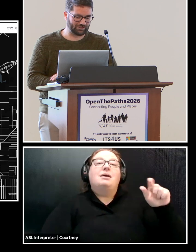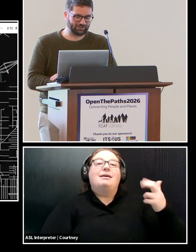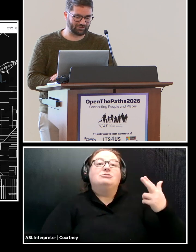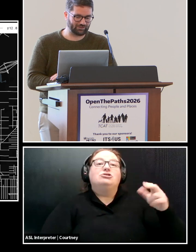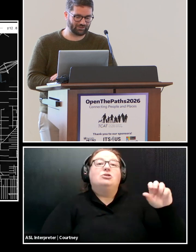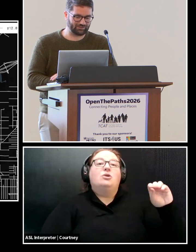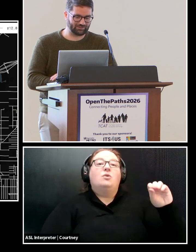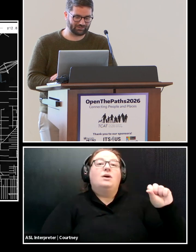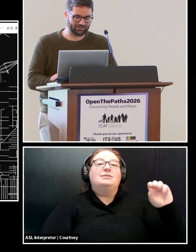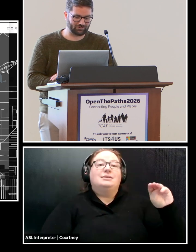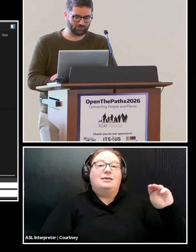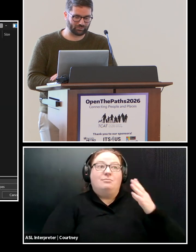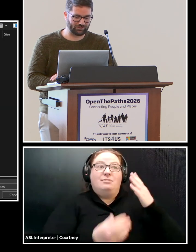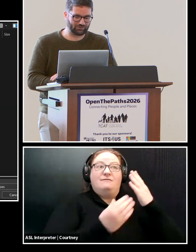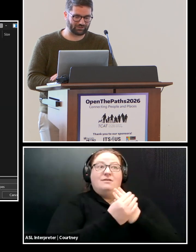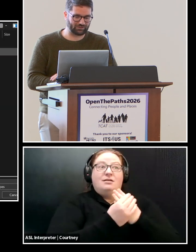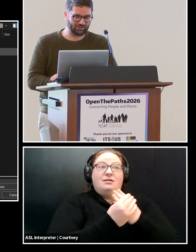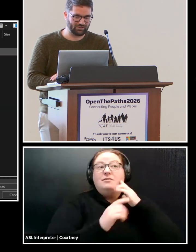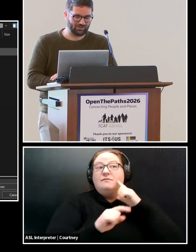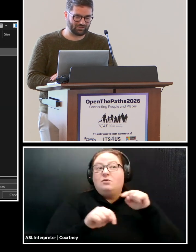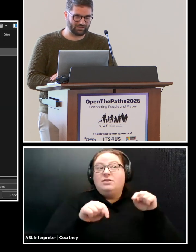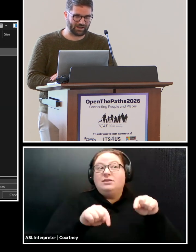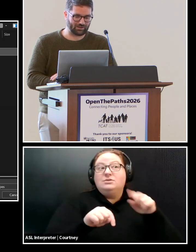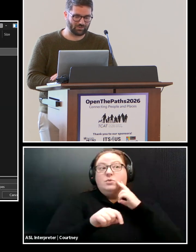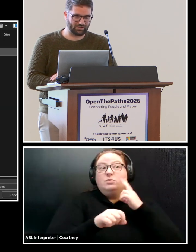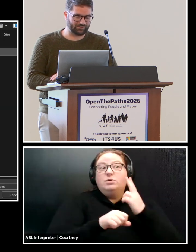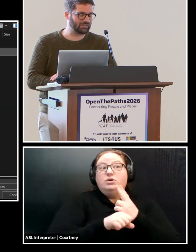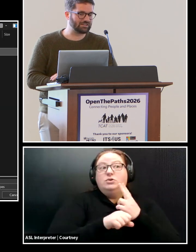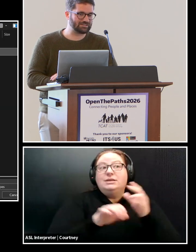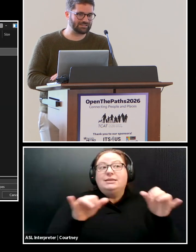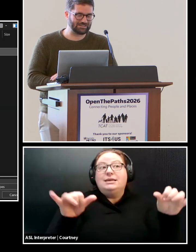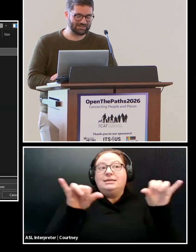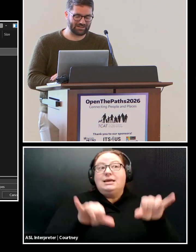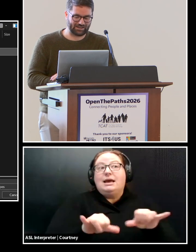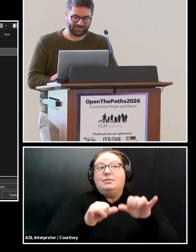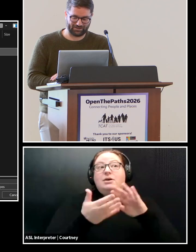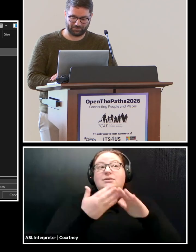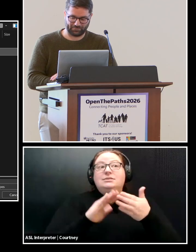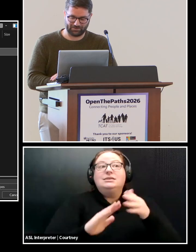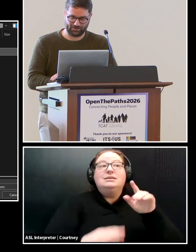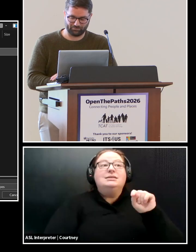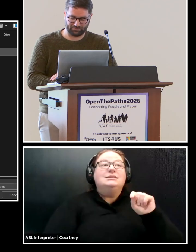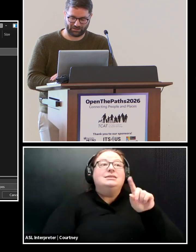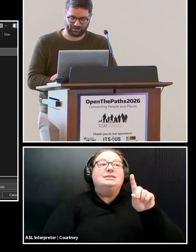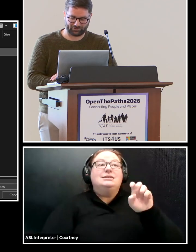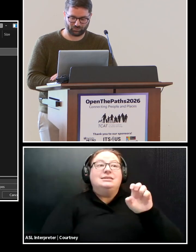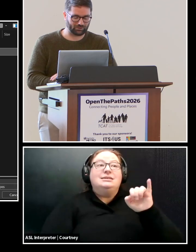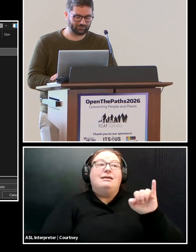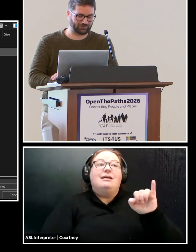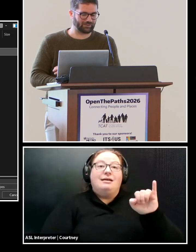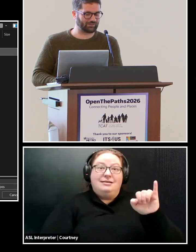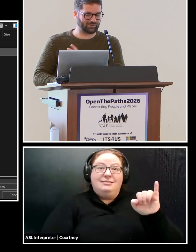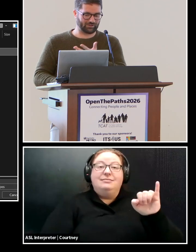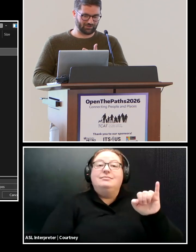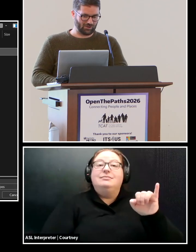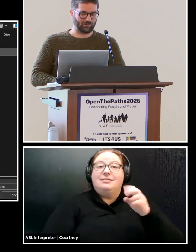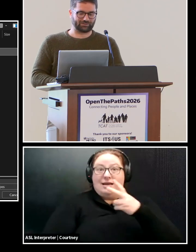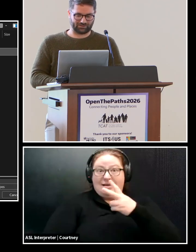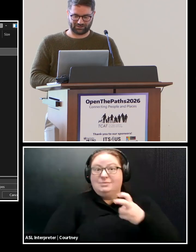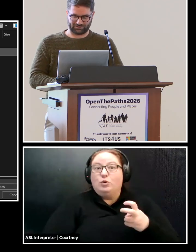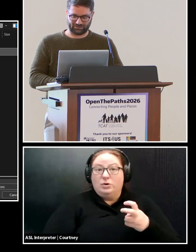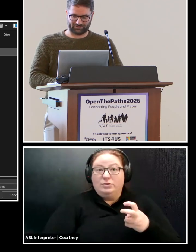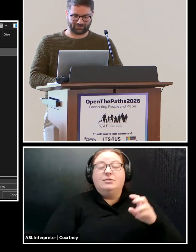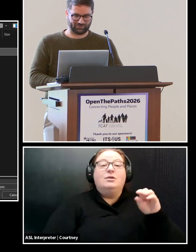in this instance, we'll be using the Yakima city TDEI um export. So that's the OS-CONNECT data set